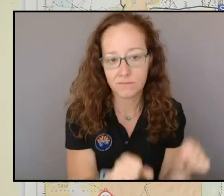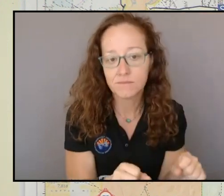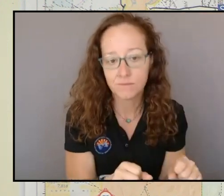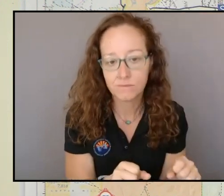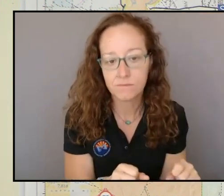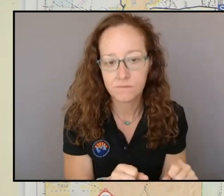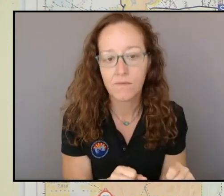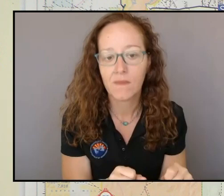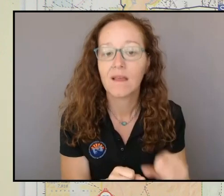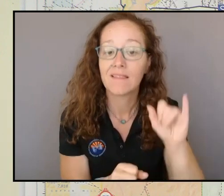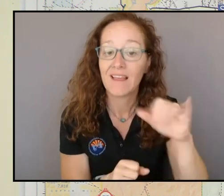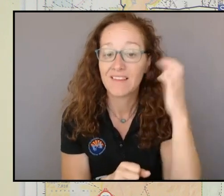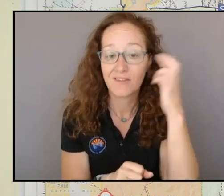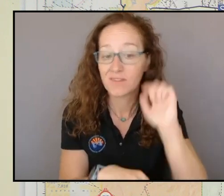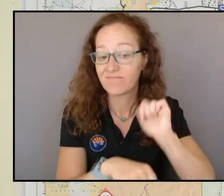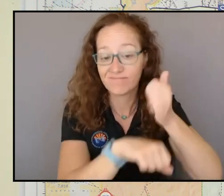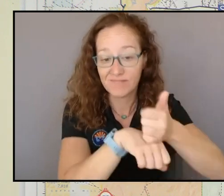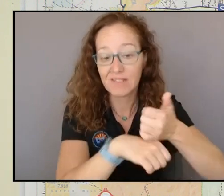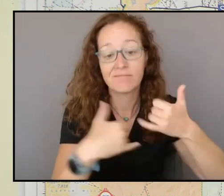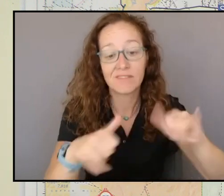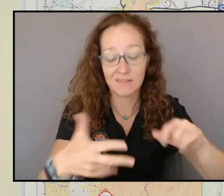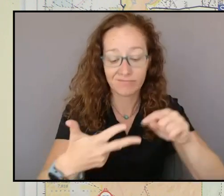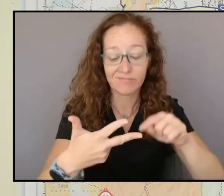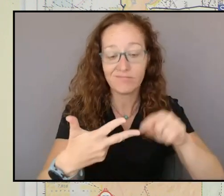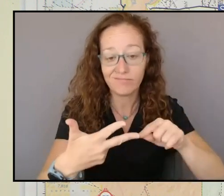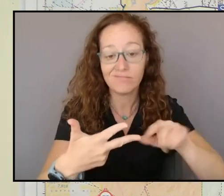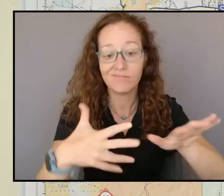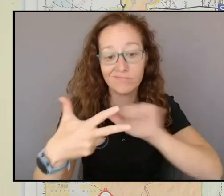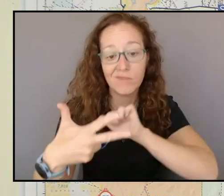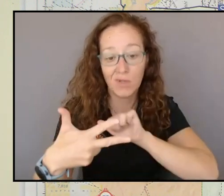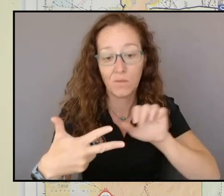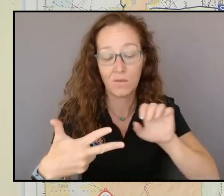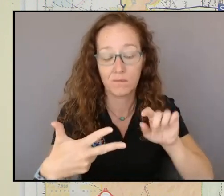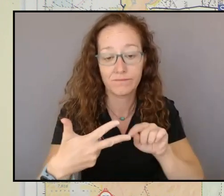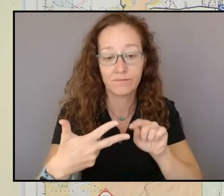comes to that. But here's our 'If/Then' for the day: